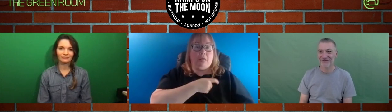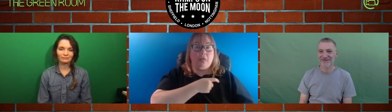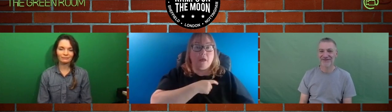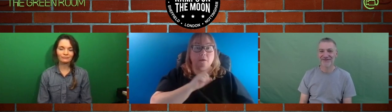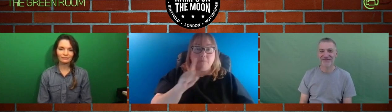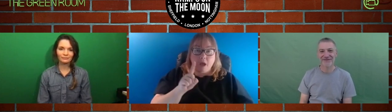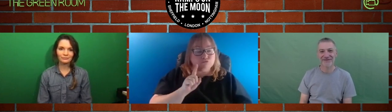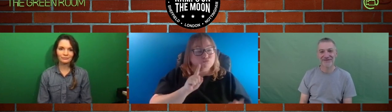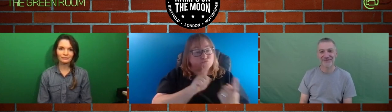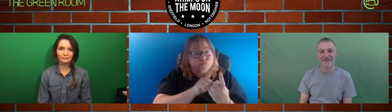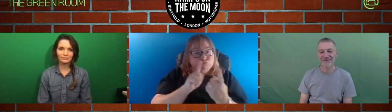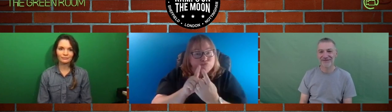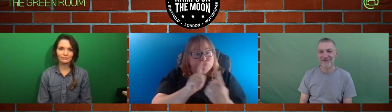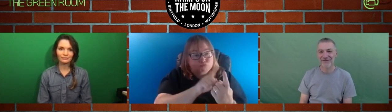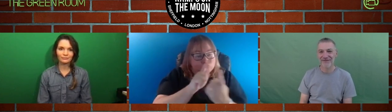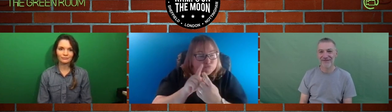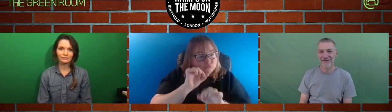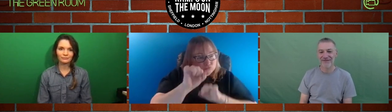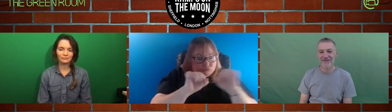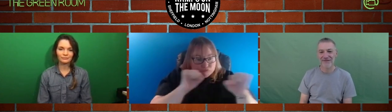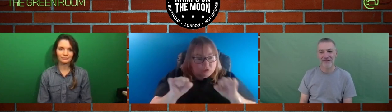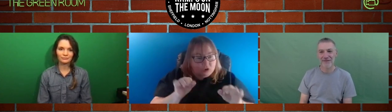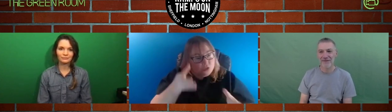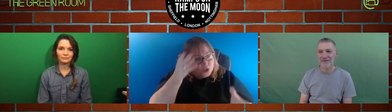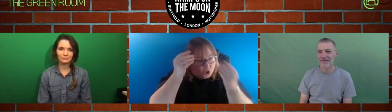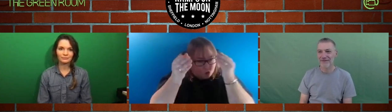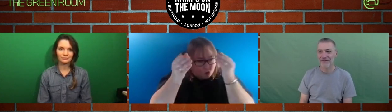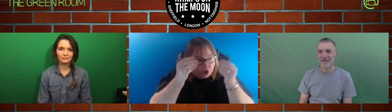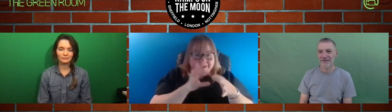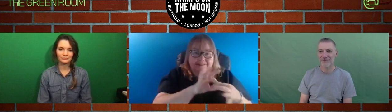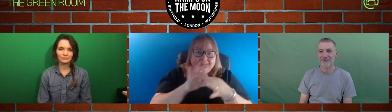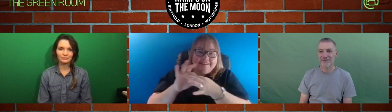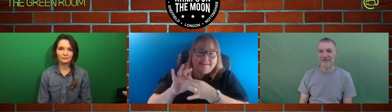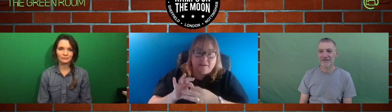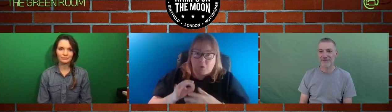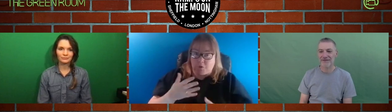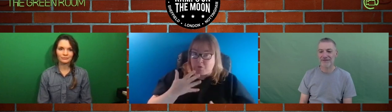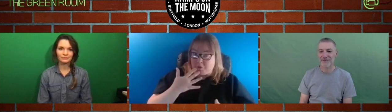working together and I think I'm sure other people wouldn't mind me saying everybody learnt a lot working with you